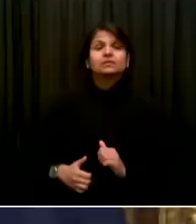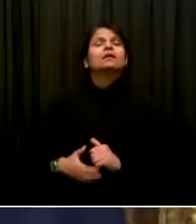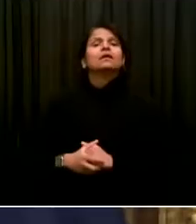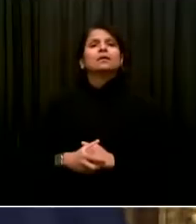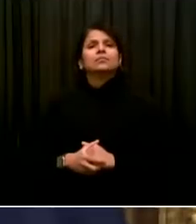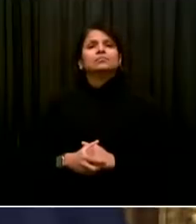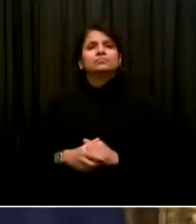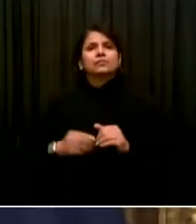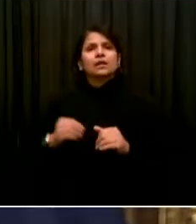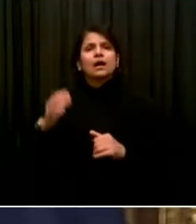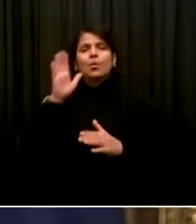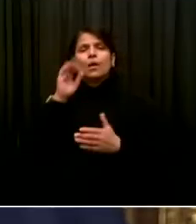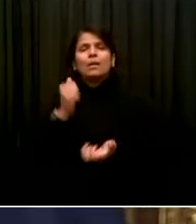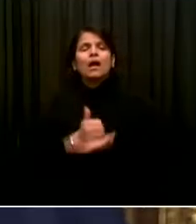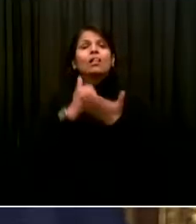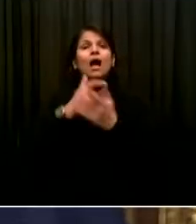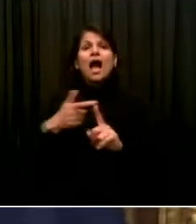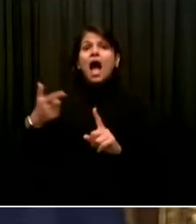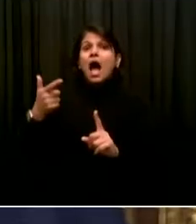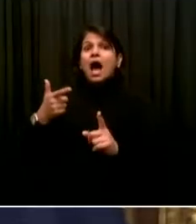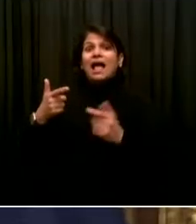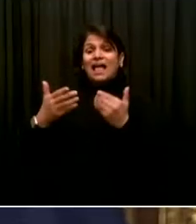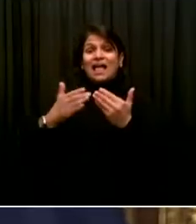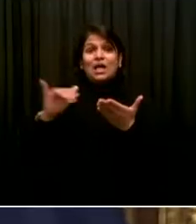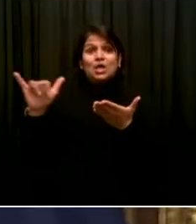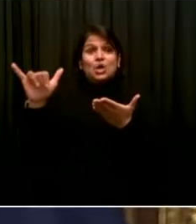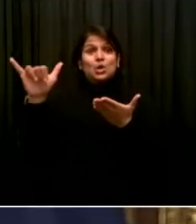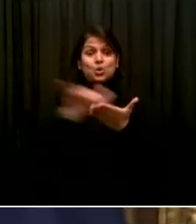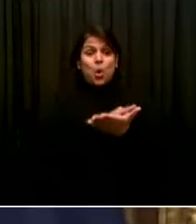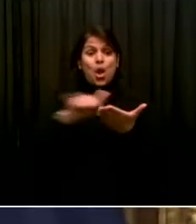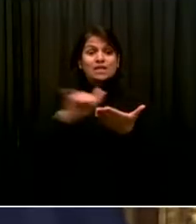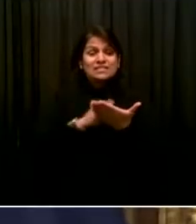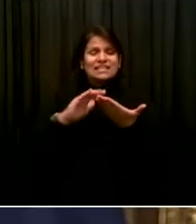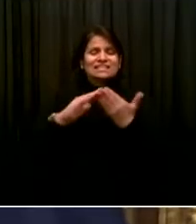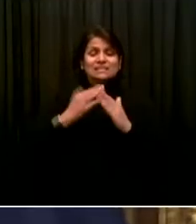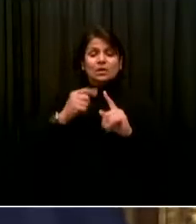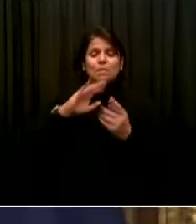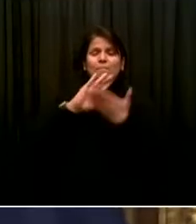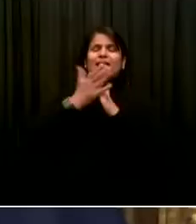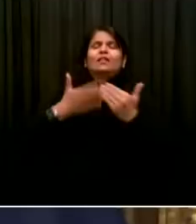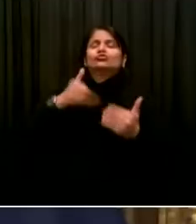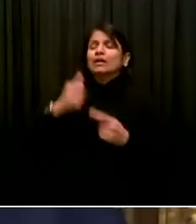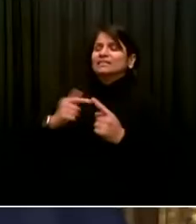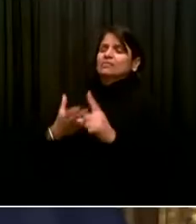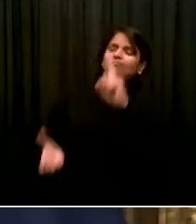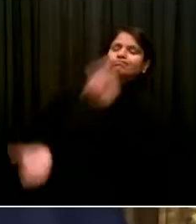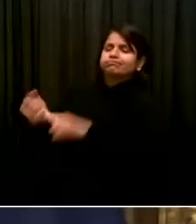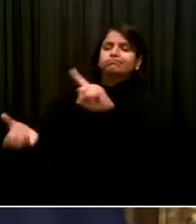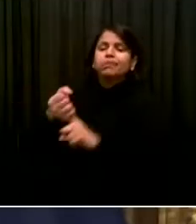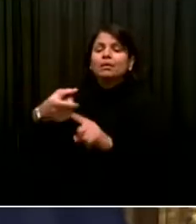THAT WILL MAKE ITEASIER FOR OUR CITY TO PROSECUTE GUN CRIMES.